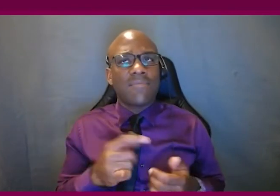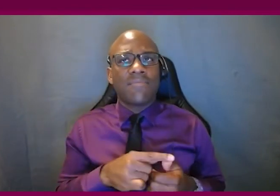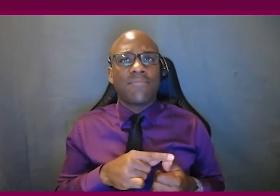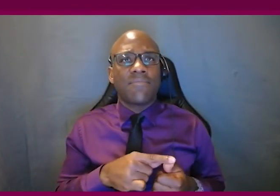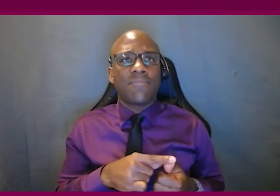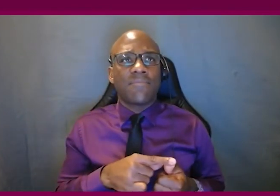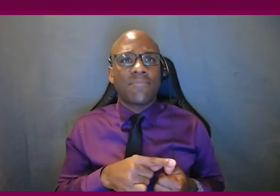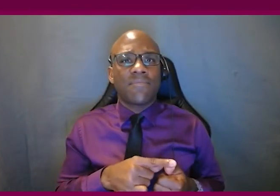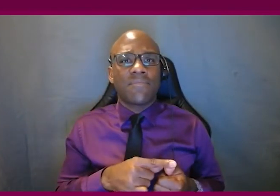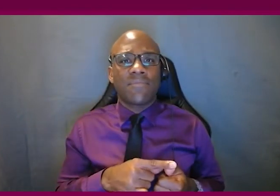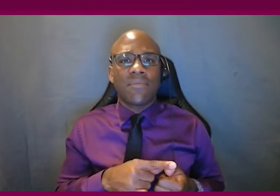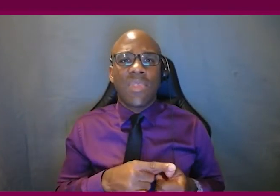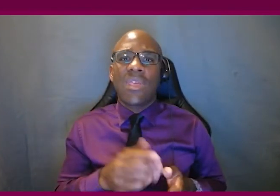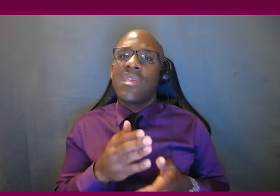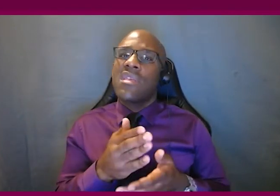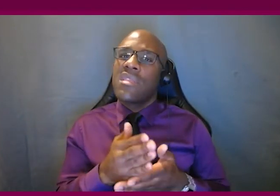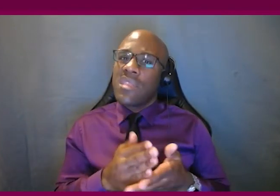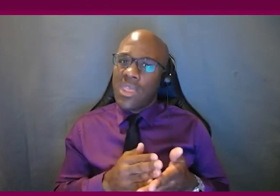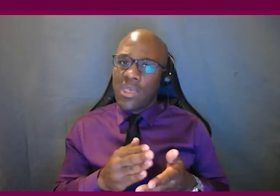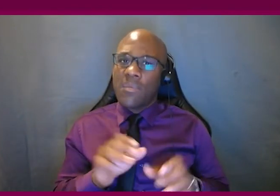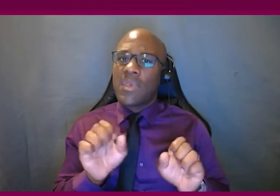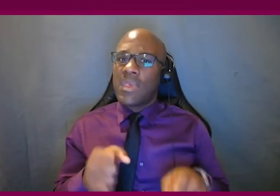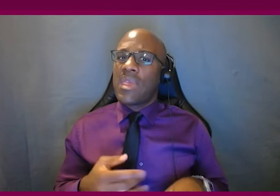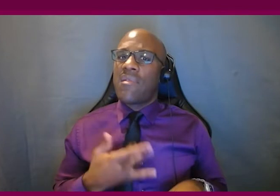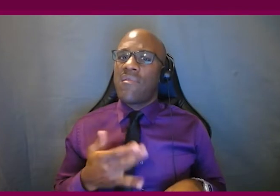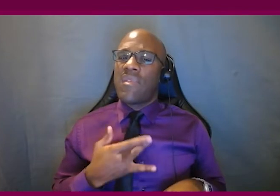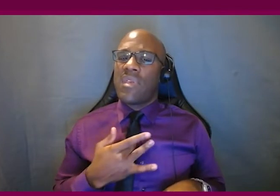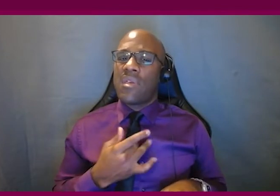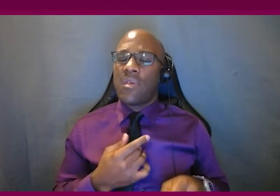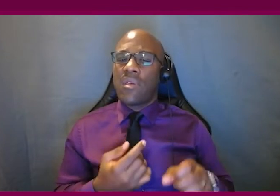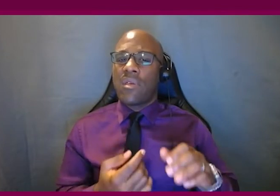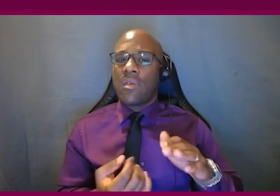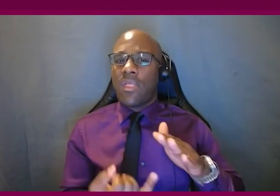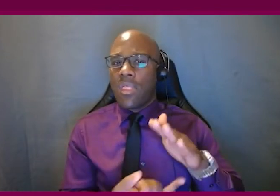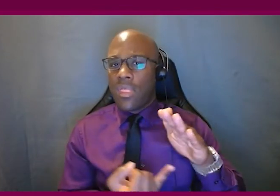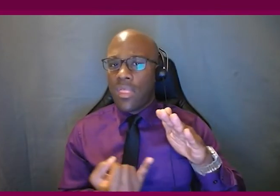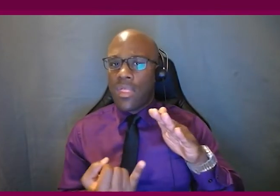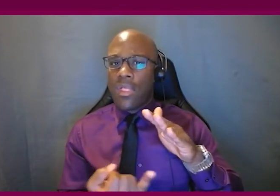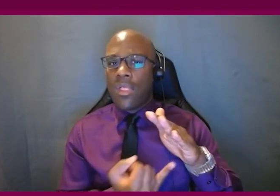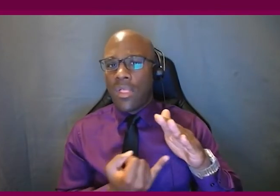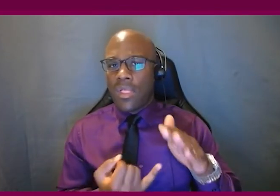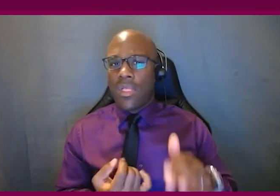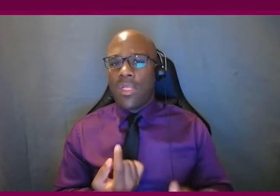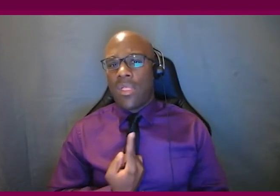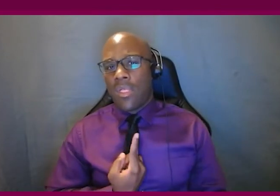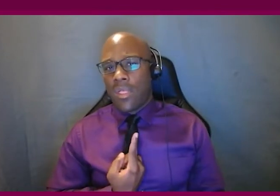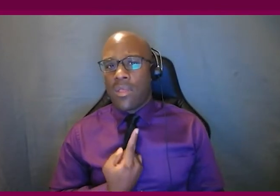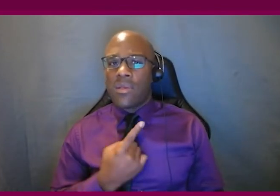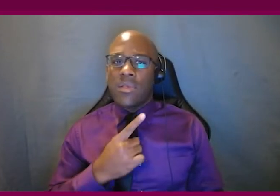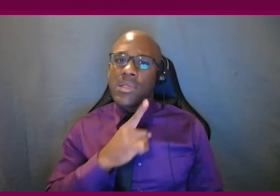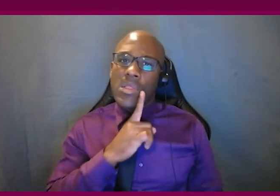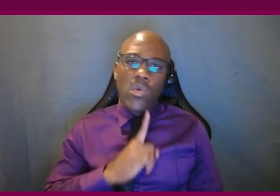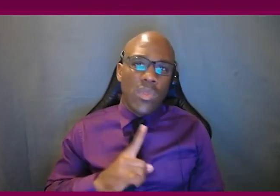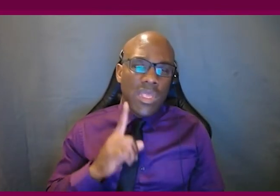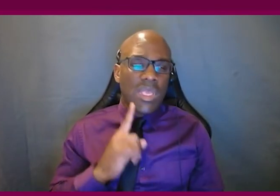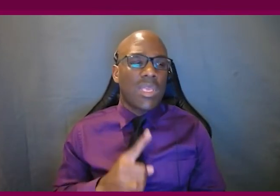It can lead to a sense of even hyper-vigilance, I'll say, this kind of need to always be on